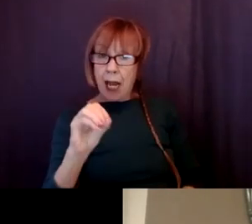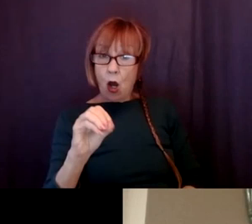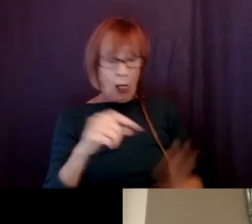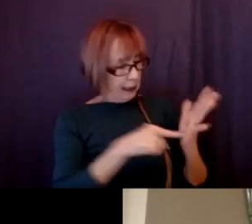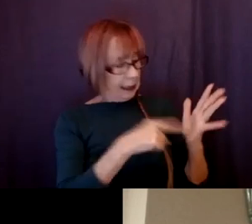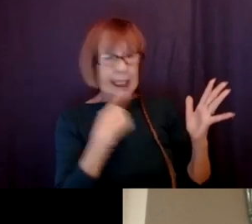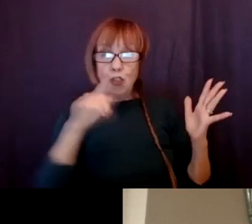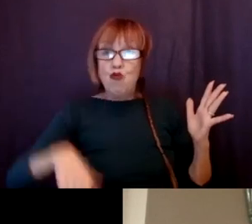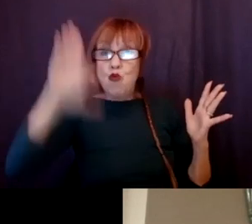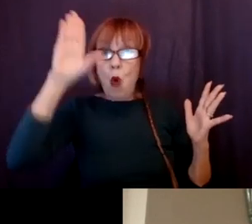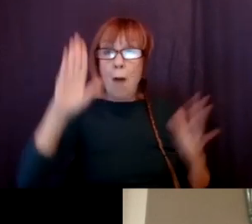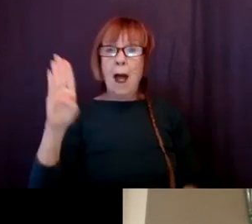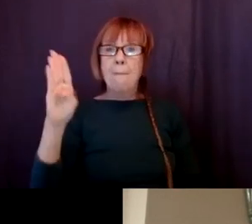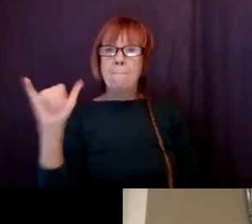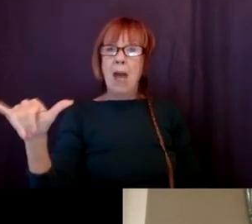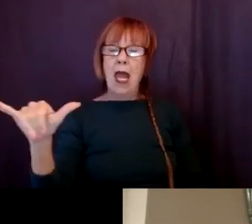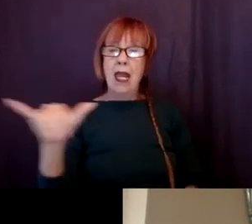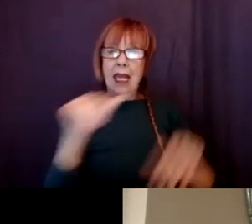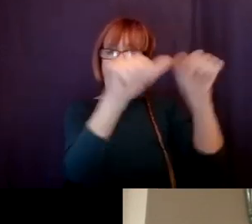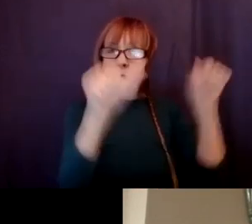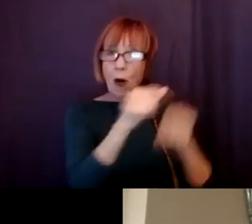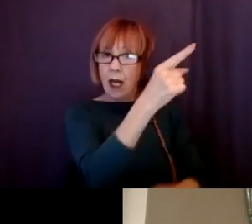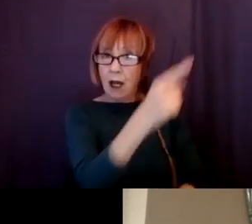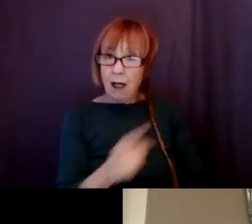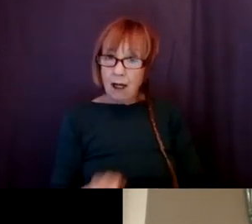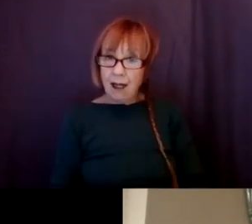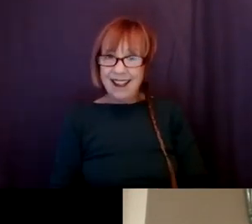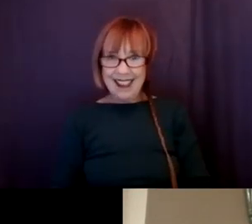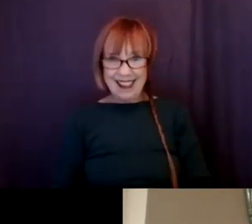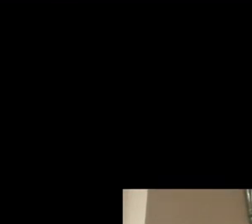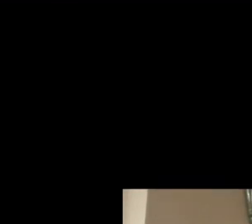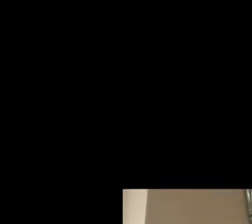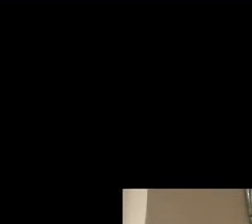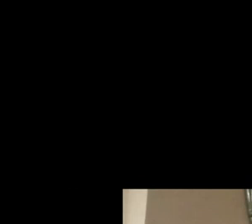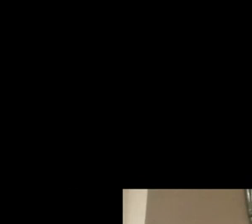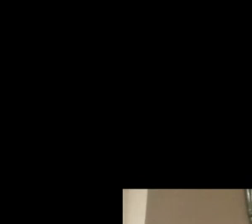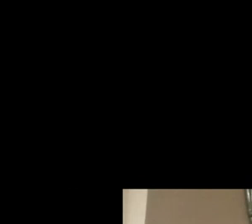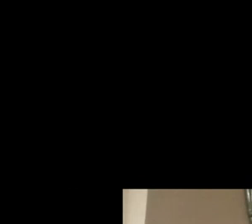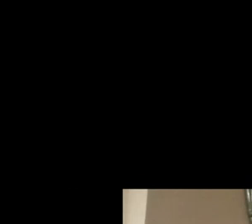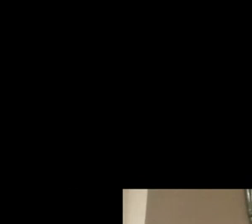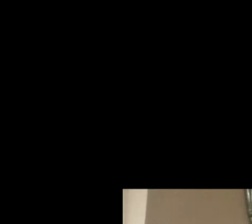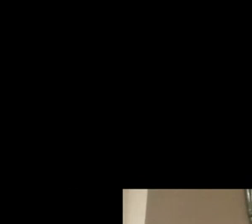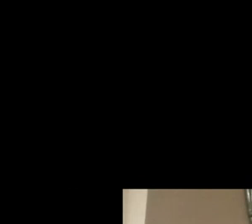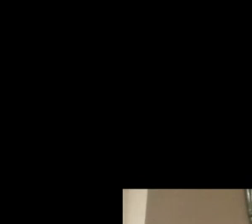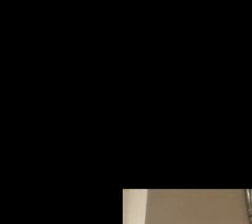SHOSHANNAH - Yes, that's true.